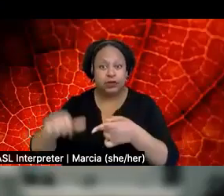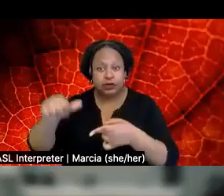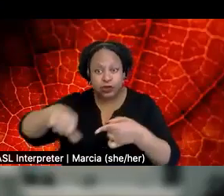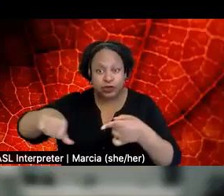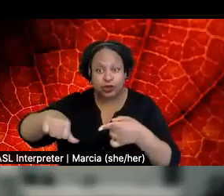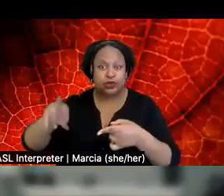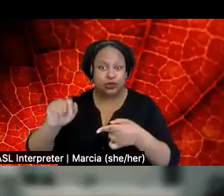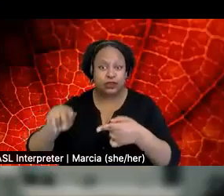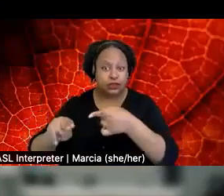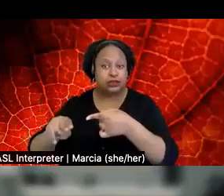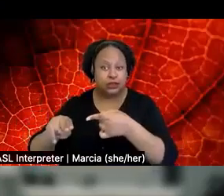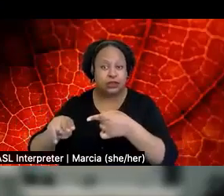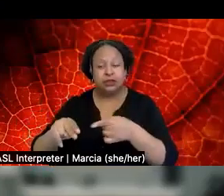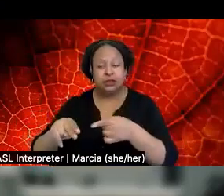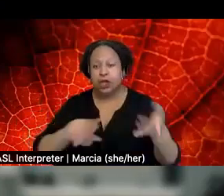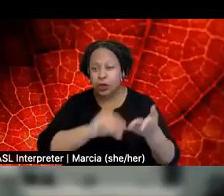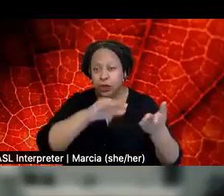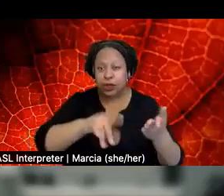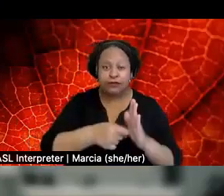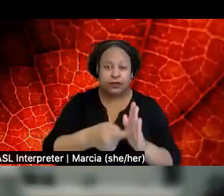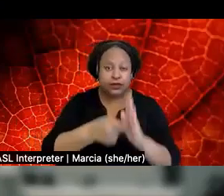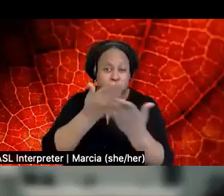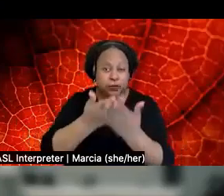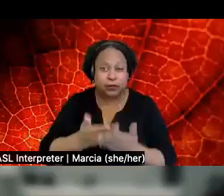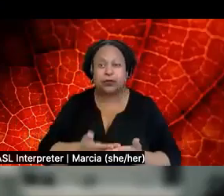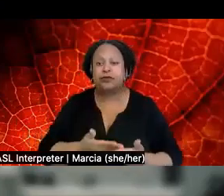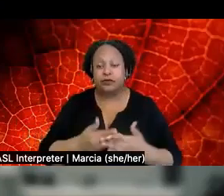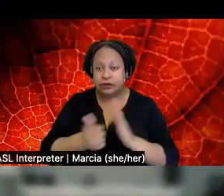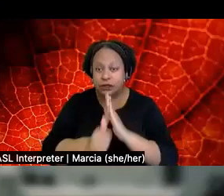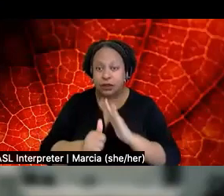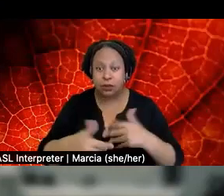that the learner must demonstrate and and how can we work around that.